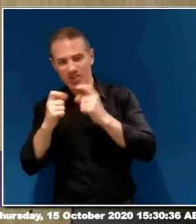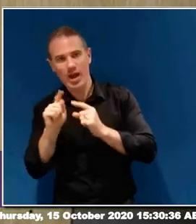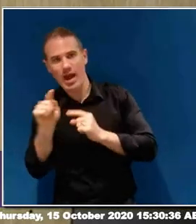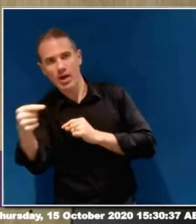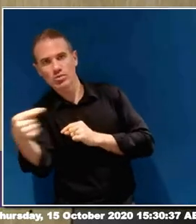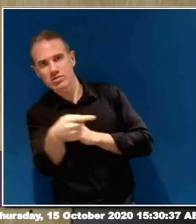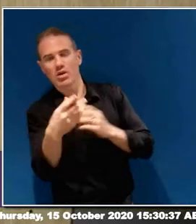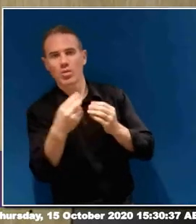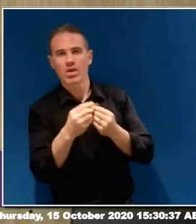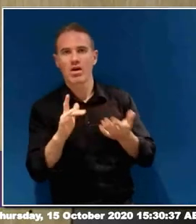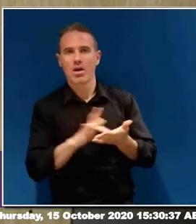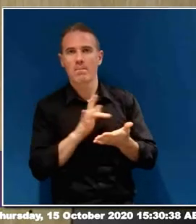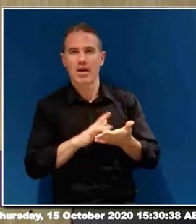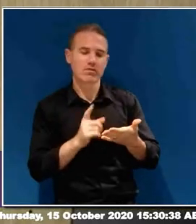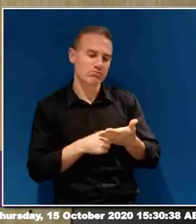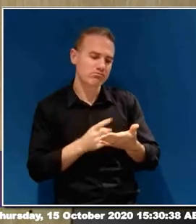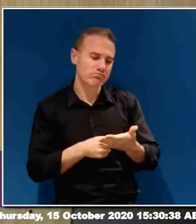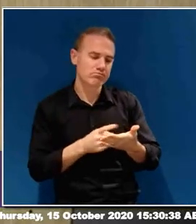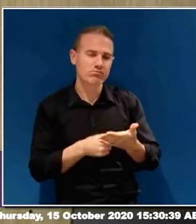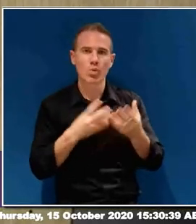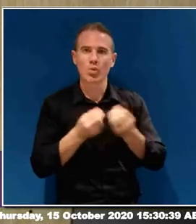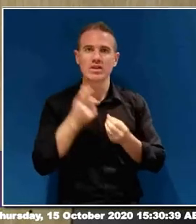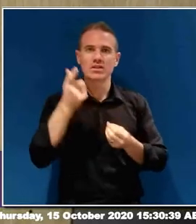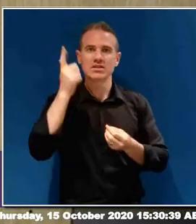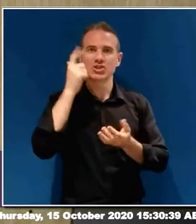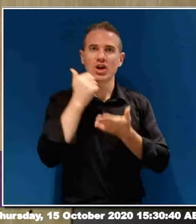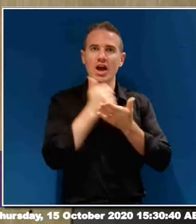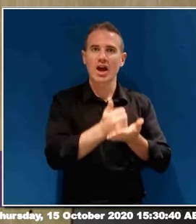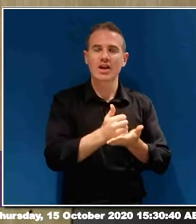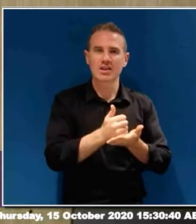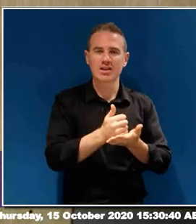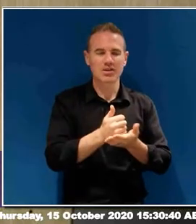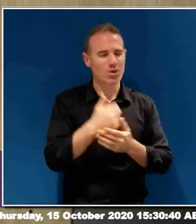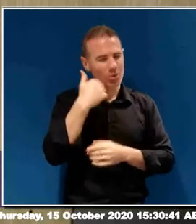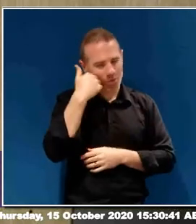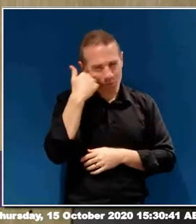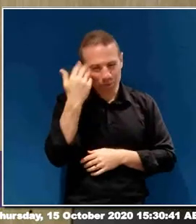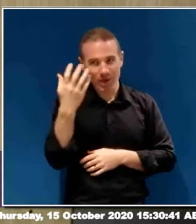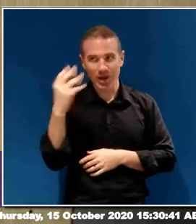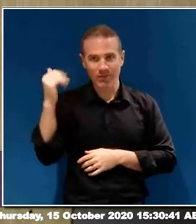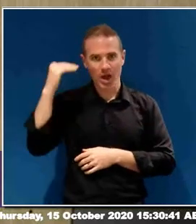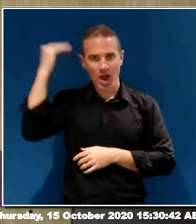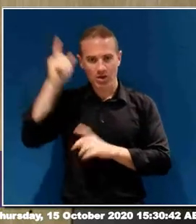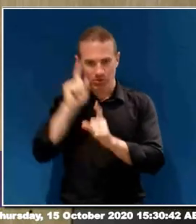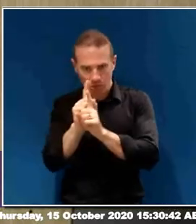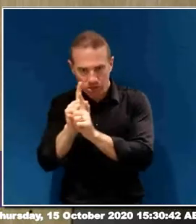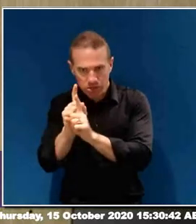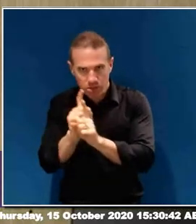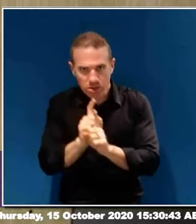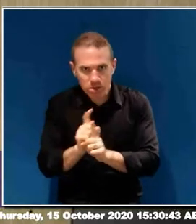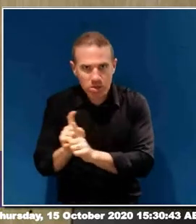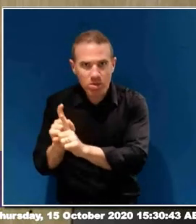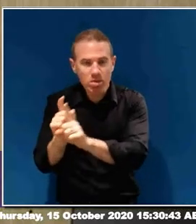He was constantly tailed by an adult, he was doing things that we knew he - because